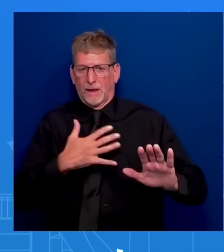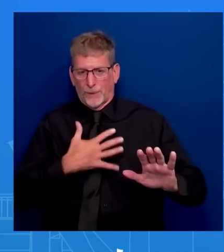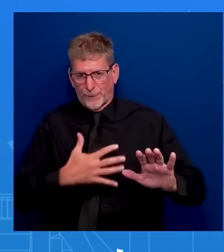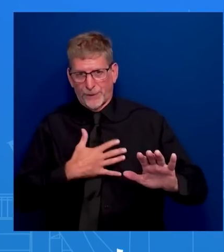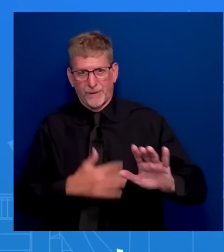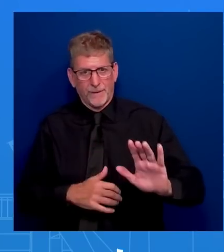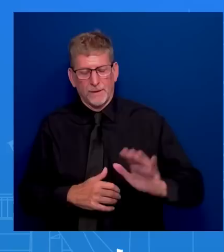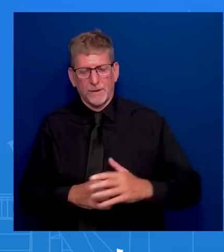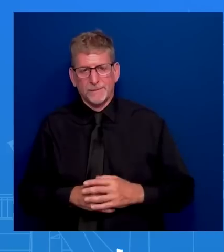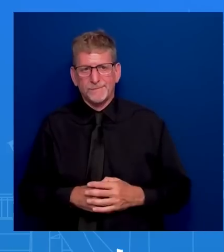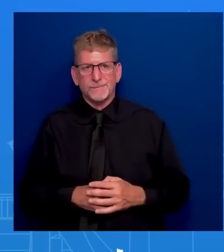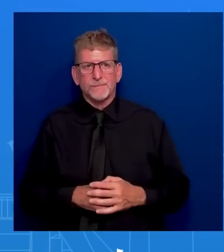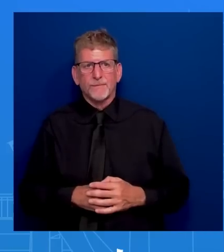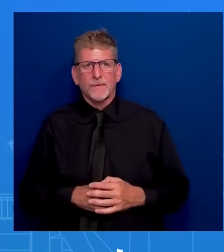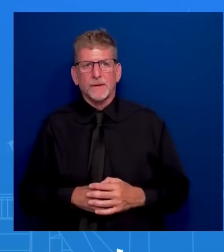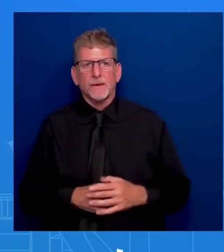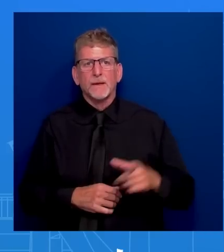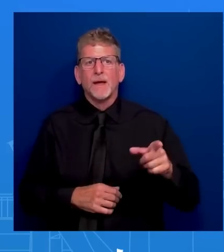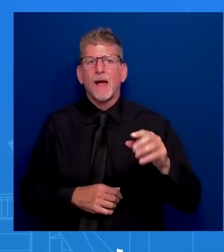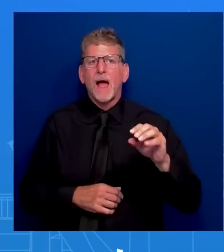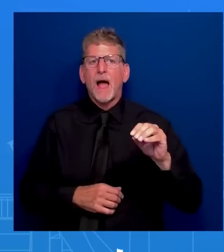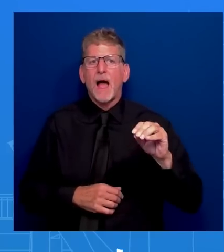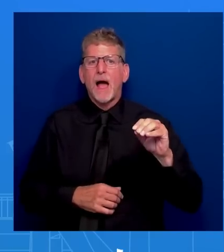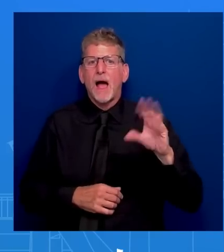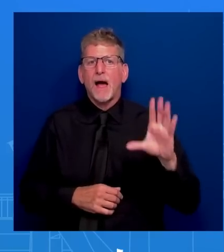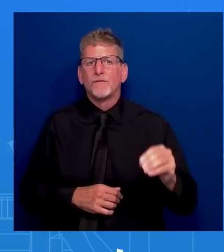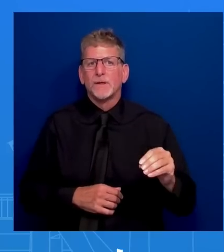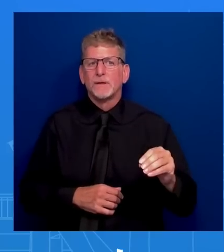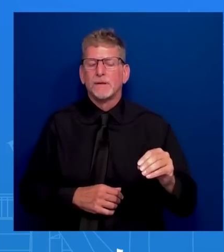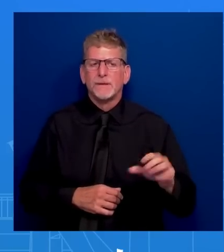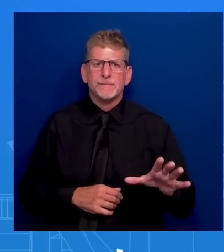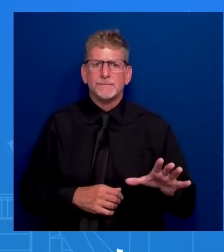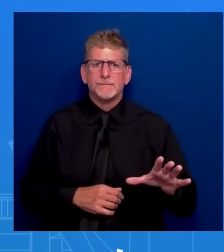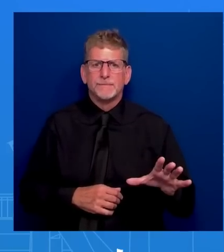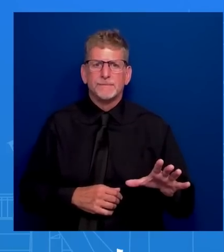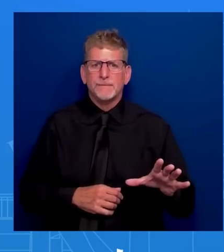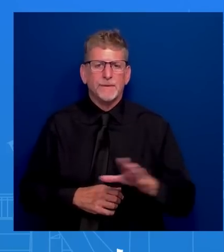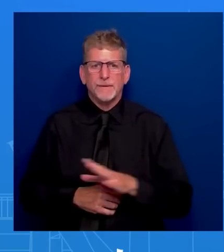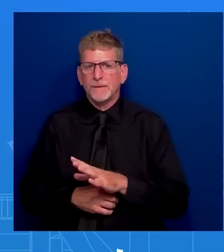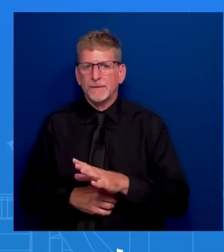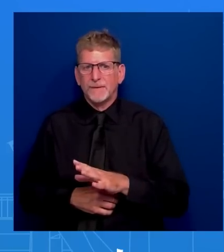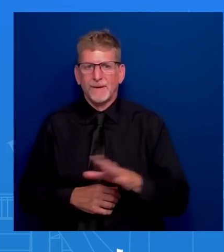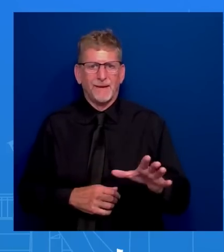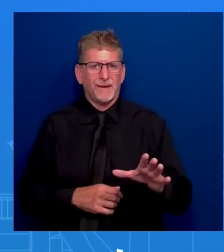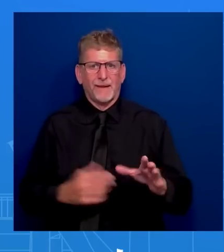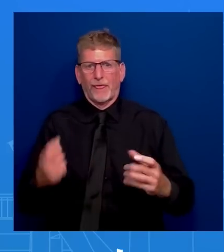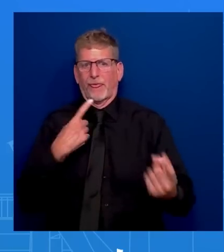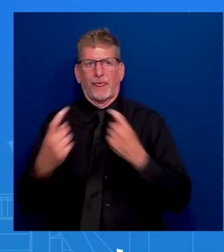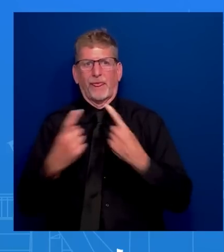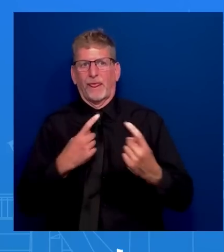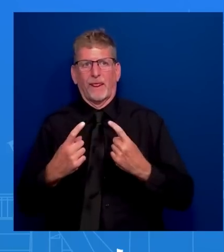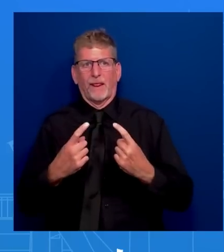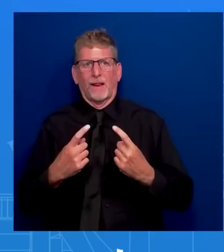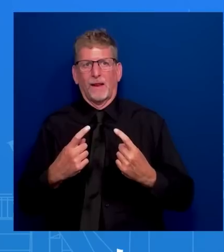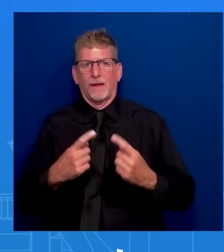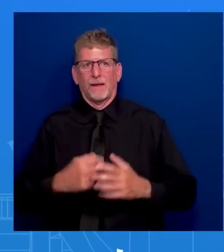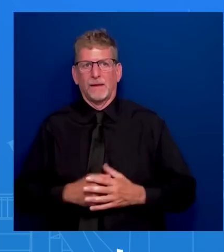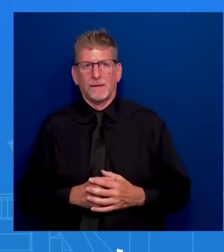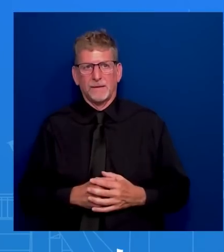And even when you give questions to Simon, it's because he forced. We don't need to force for question. We also deserve to have a question. Why -- Ms. Jean-Pierre: I will get -- I will get --